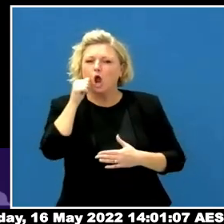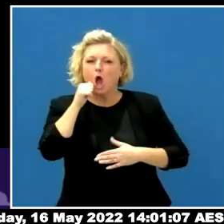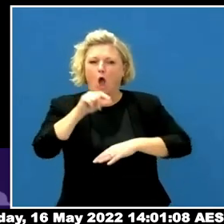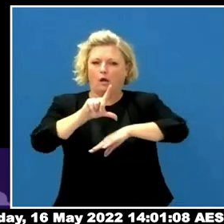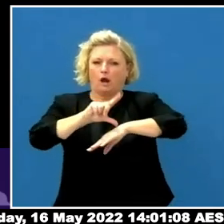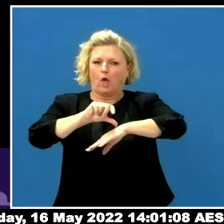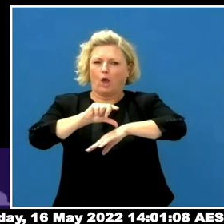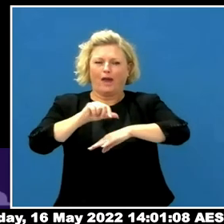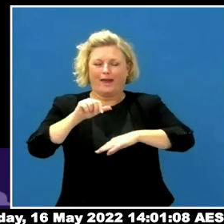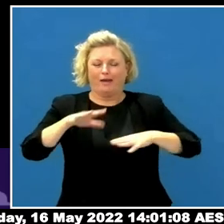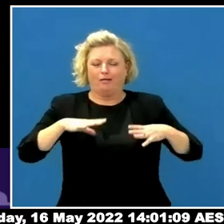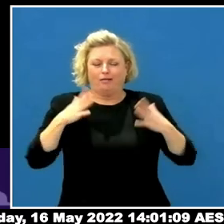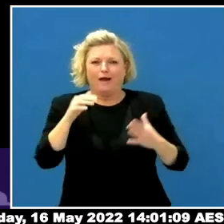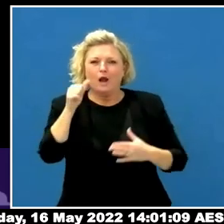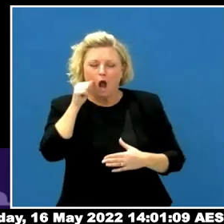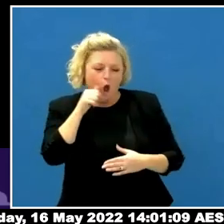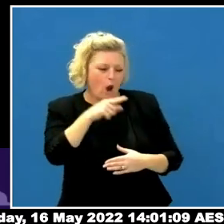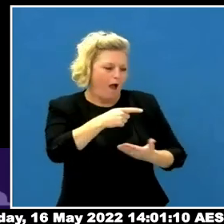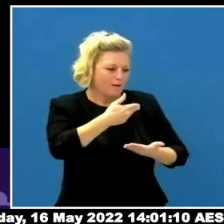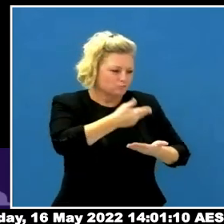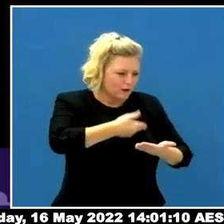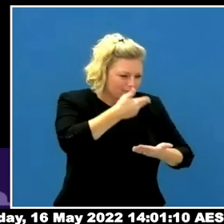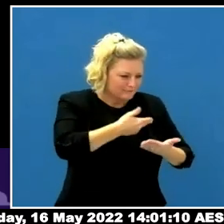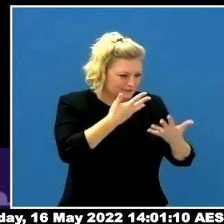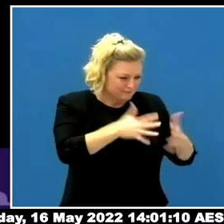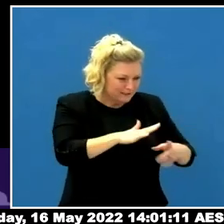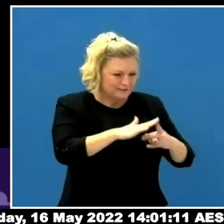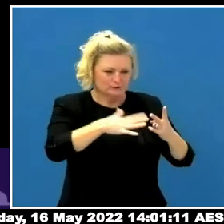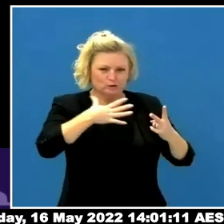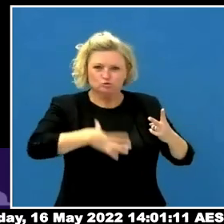his medications were given, he would be at the door waiting for the bus.